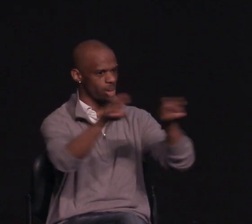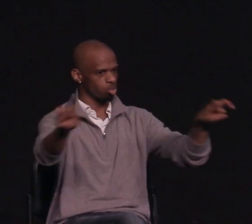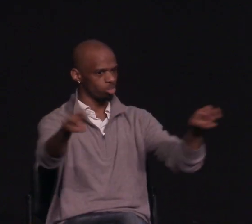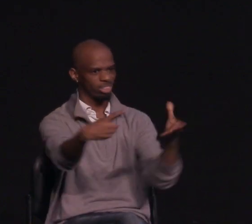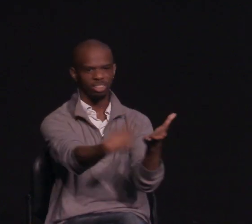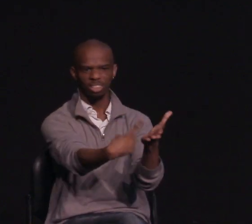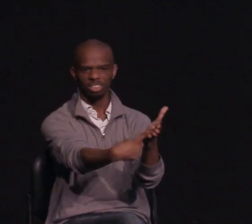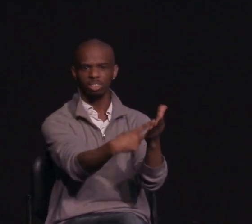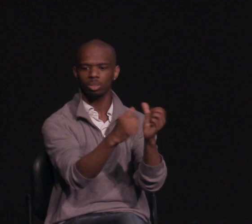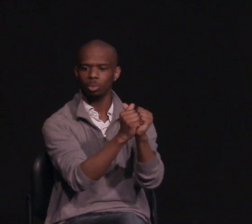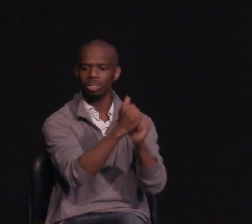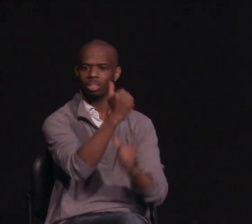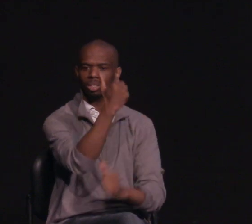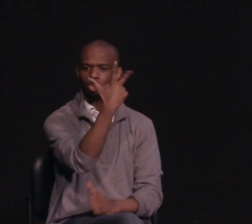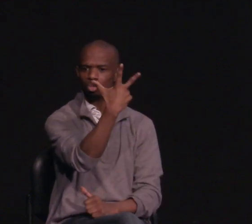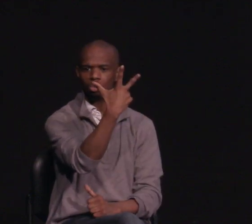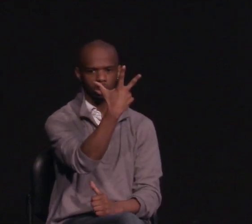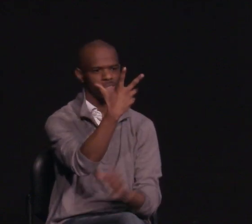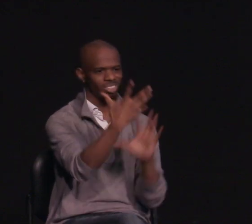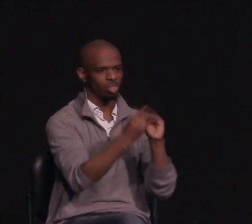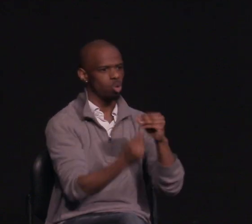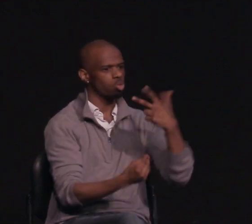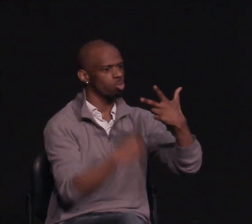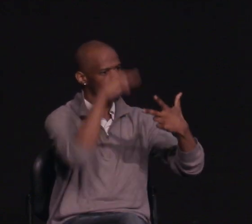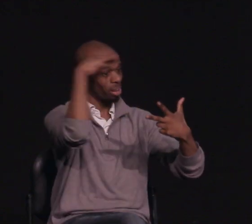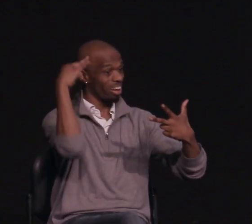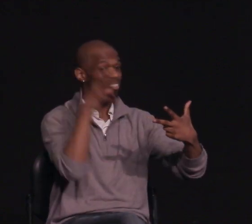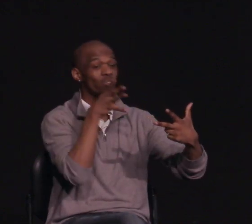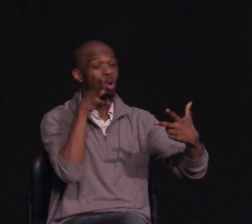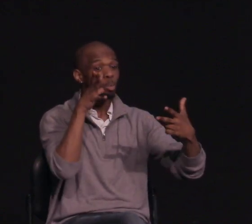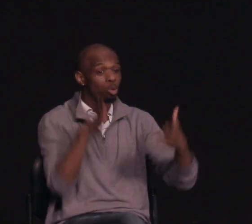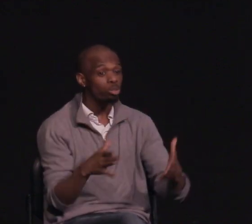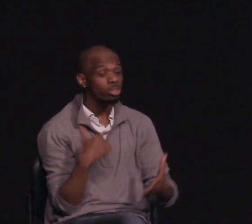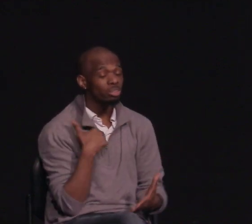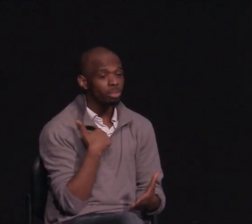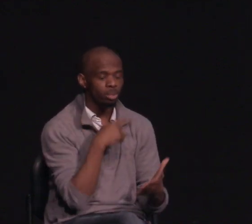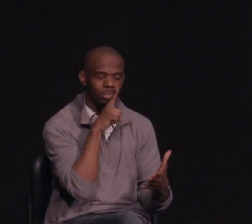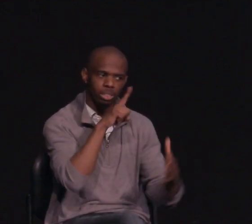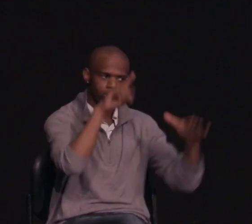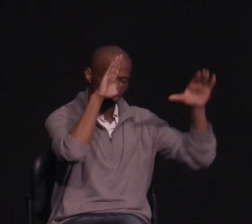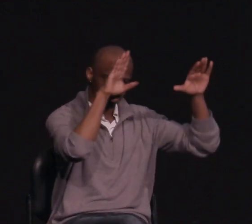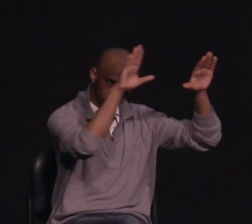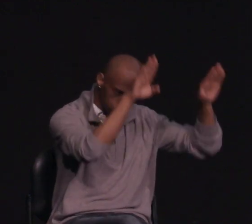Black farmers who I respect dearly who've graciously agreed